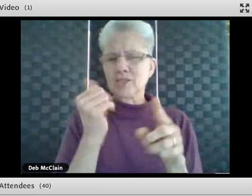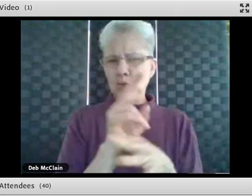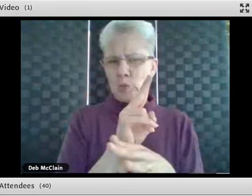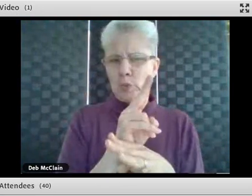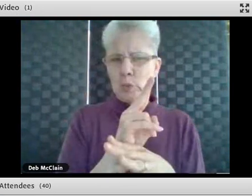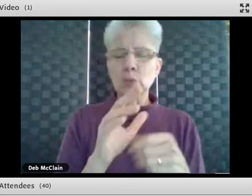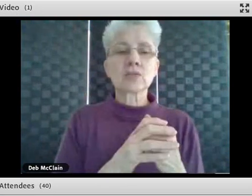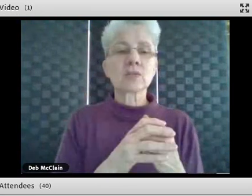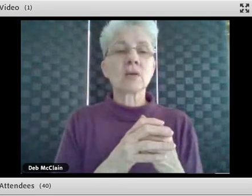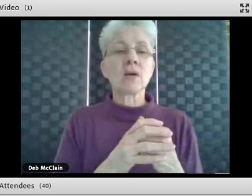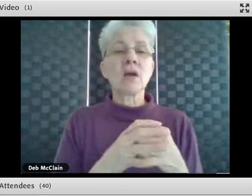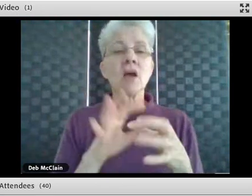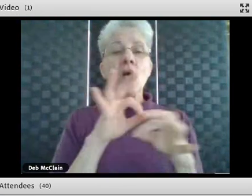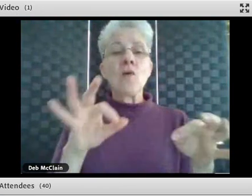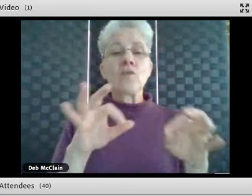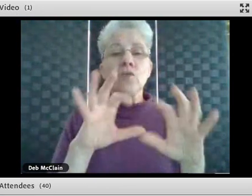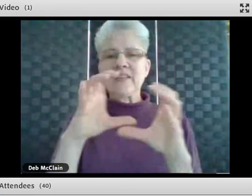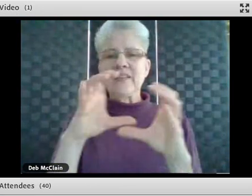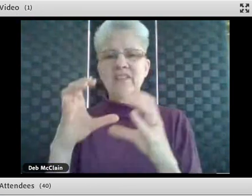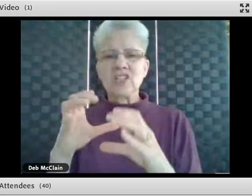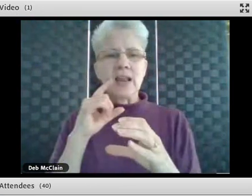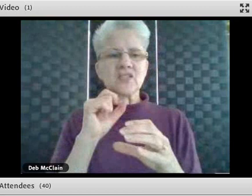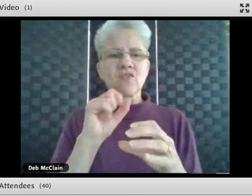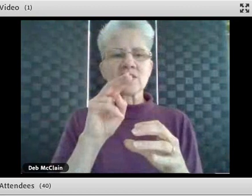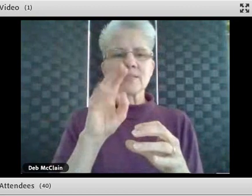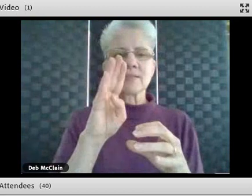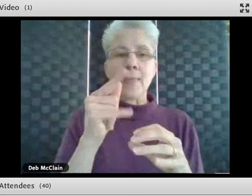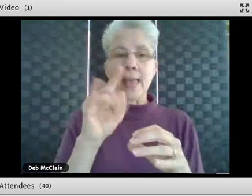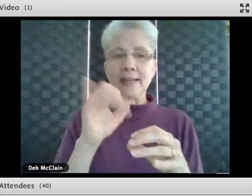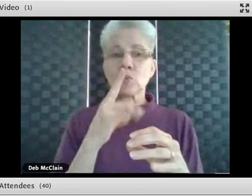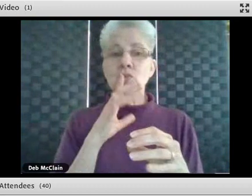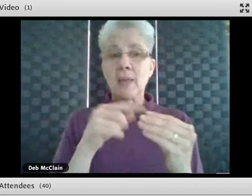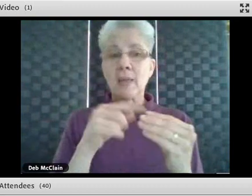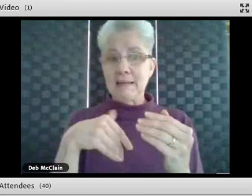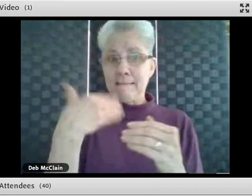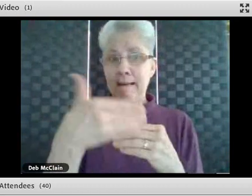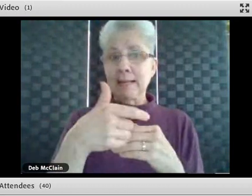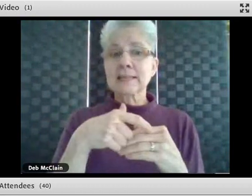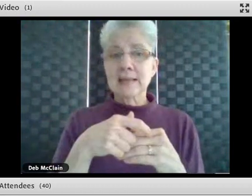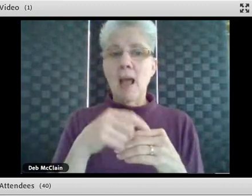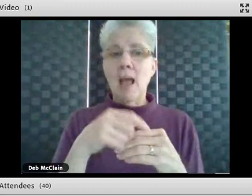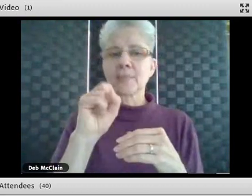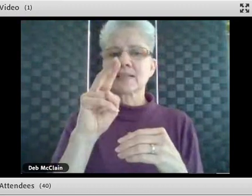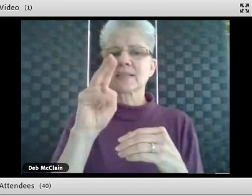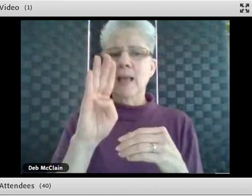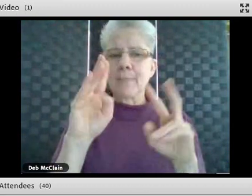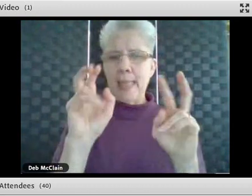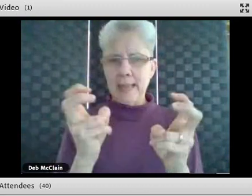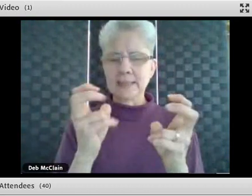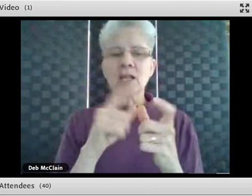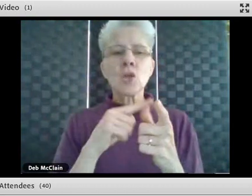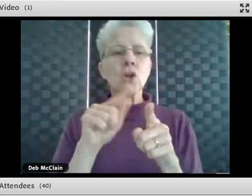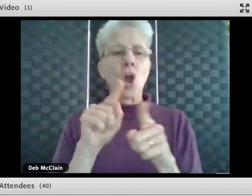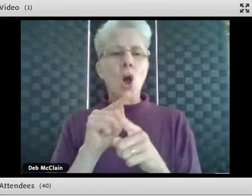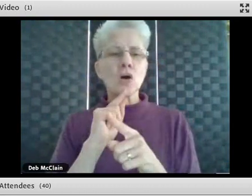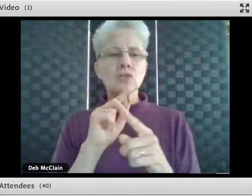The free-floating subdivision search, that's for subheadings, which we will talk about next time, so I'm setting that aside for now. You can also search by classification number,